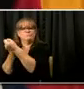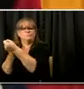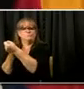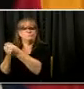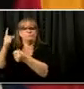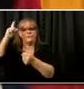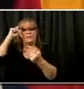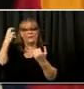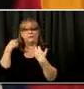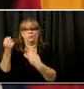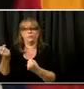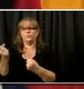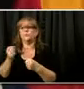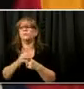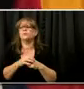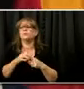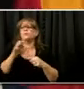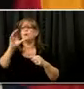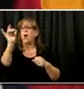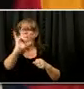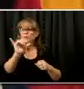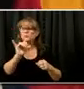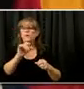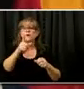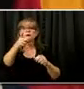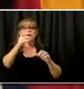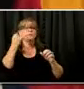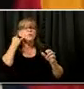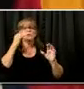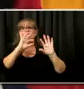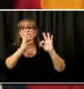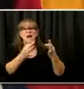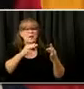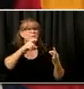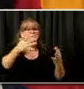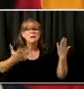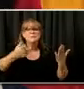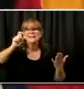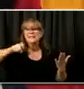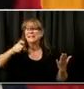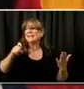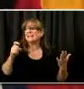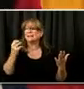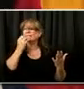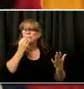around food during this crisis we've served over 2 million meals to families throughout this time